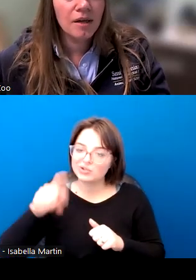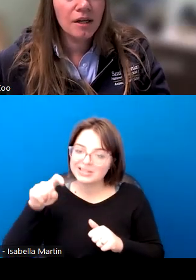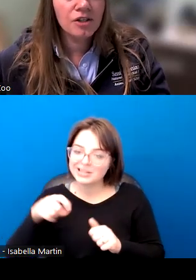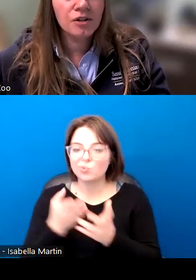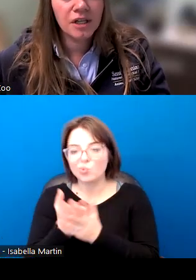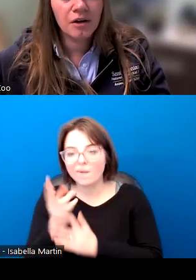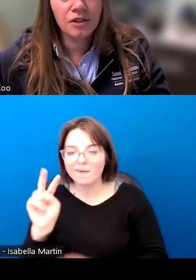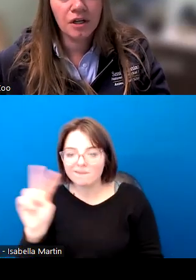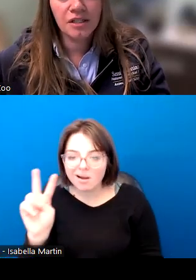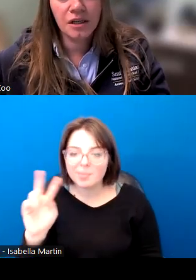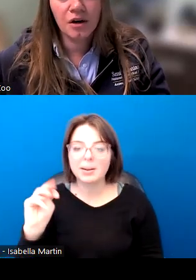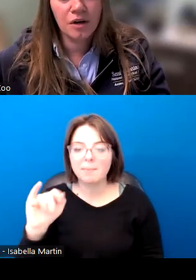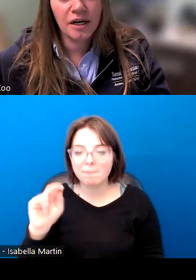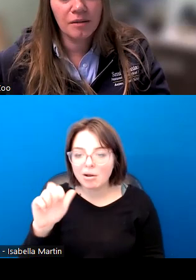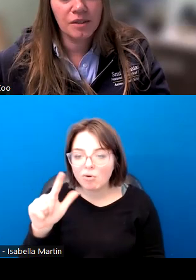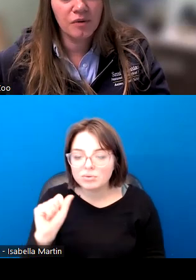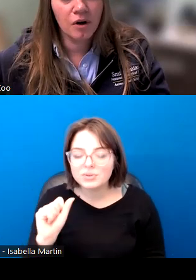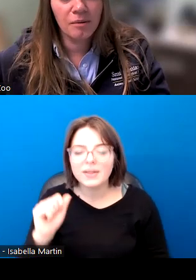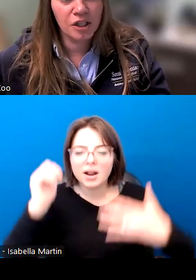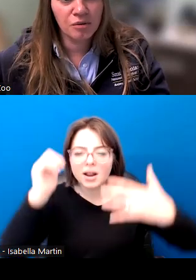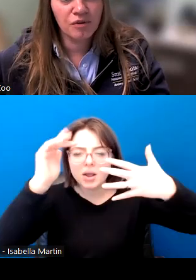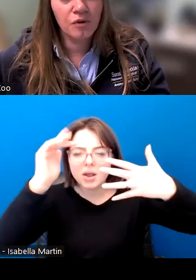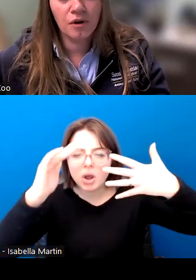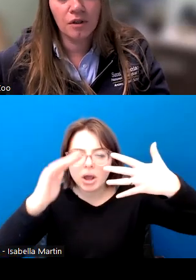and then as you go down you'll start seeing the other items that we've already mentioned before